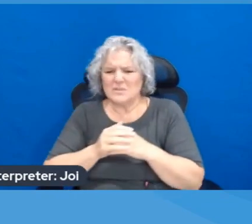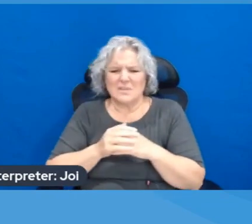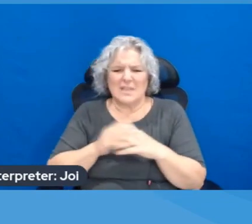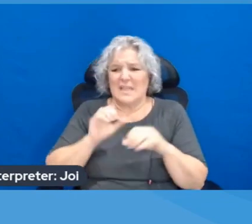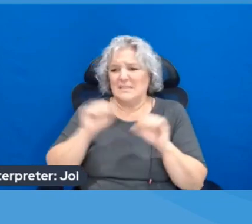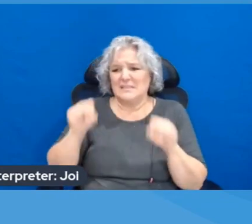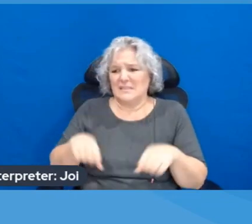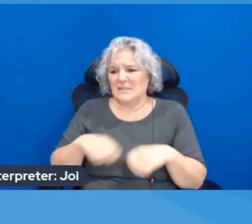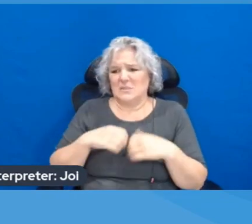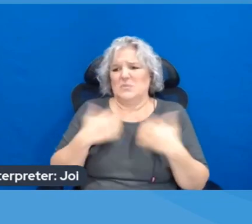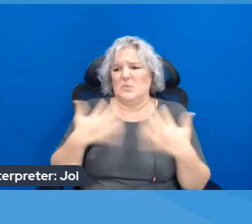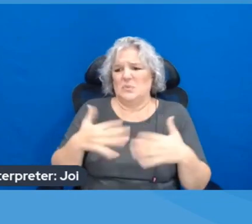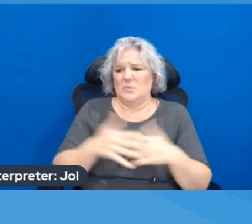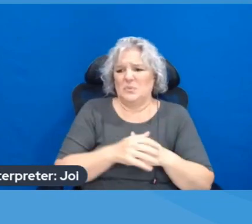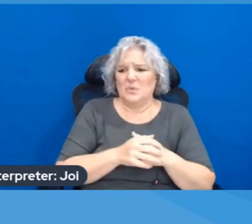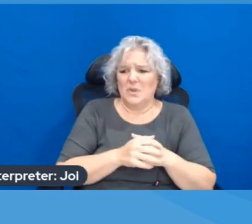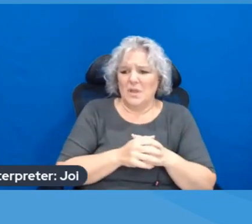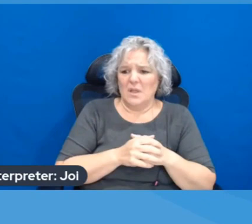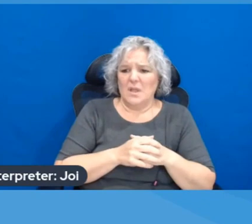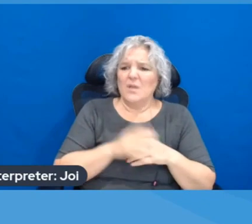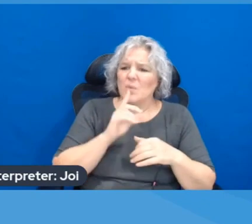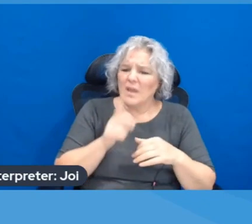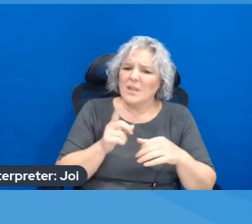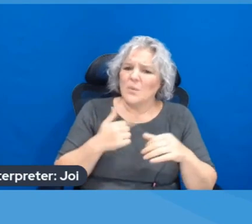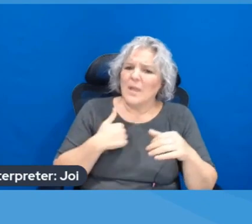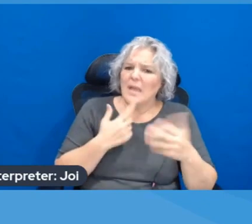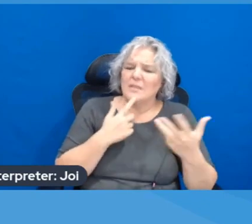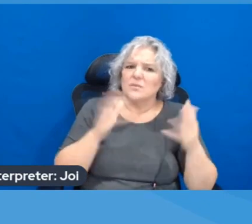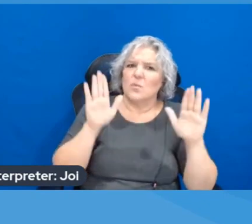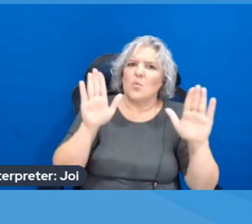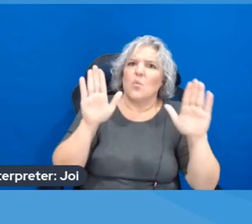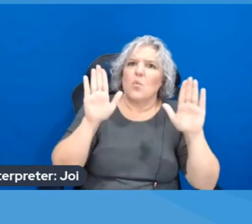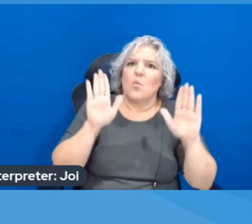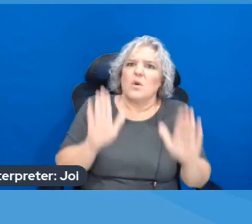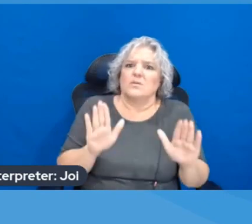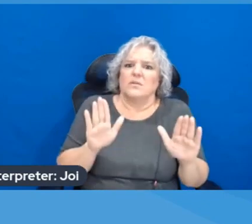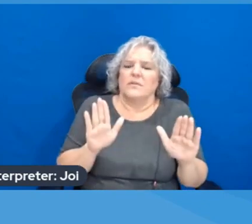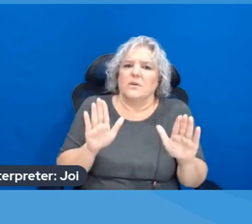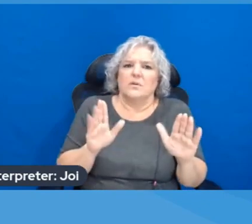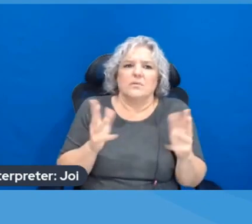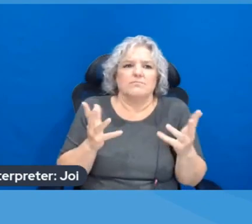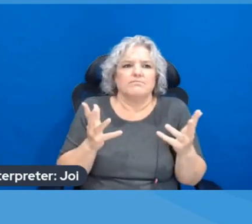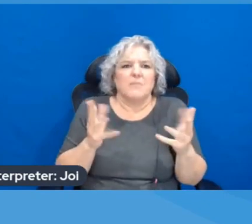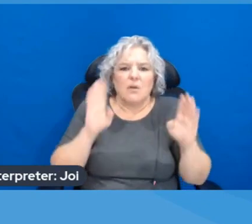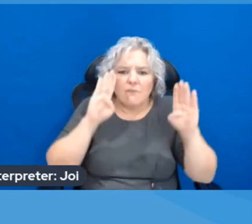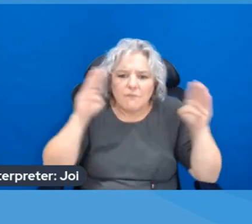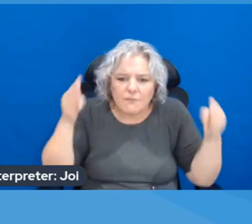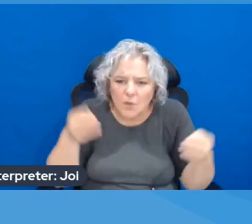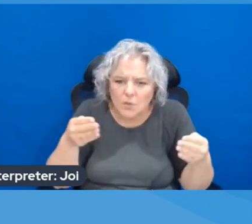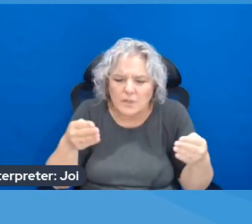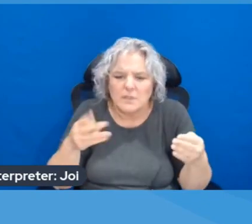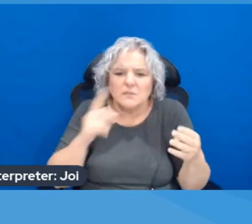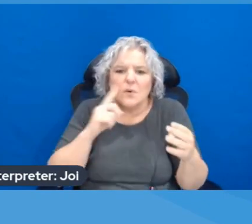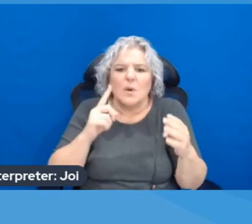So we had this great focus... We had this great focus on centering emotional wellbeing